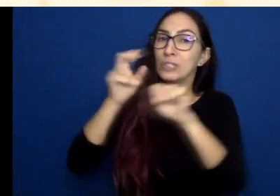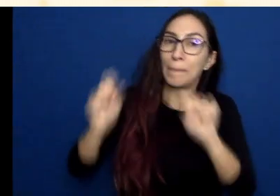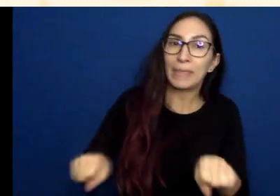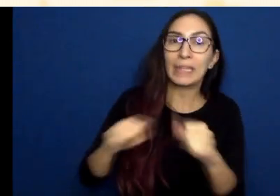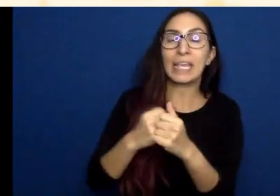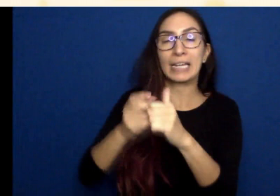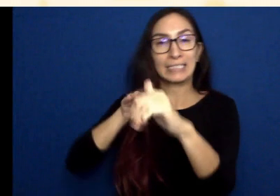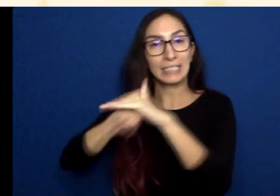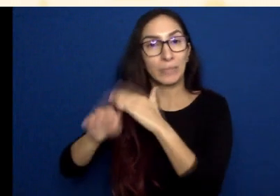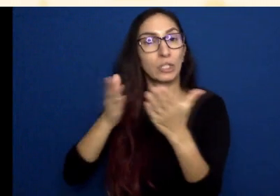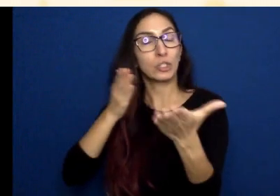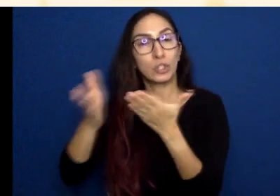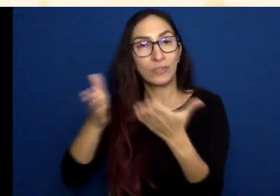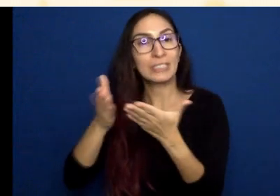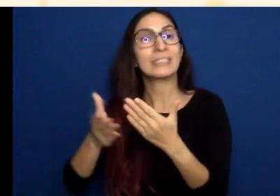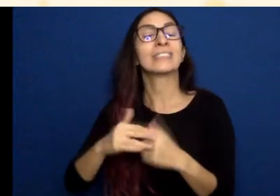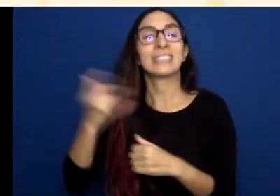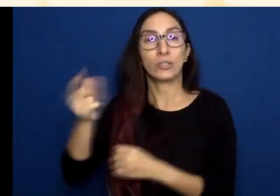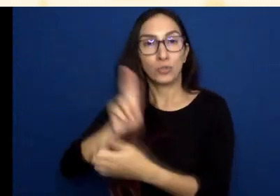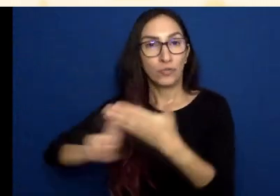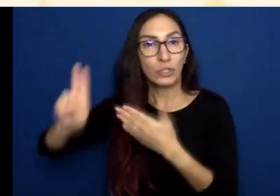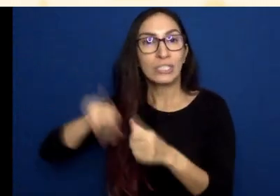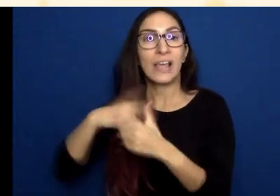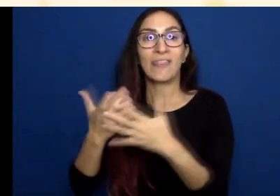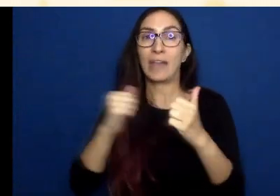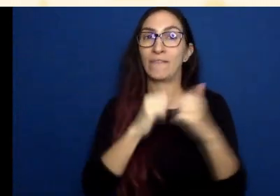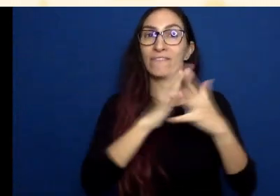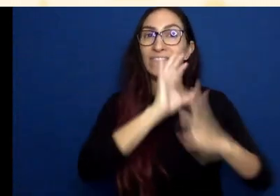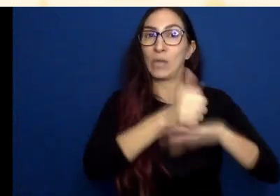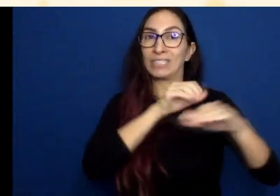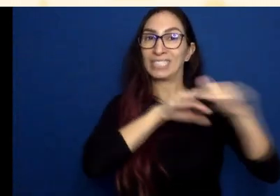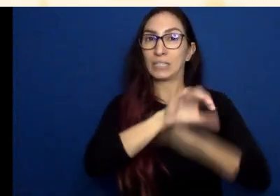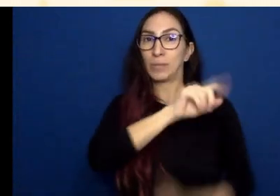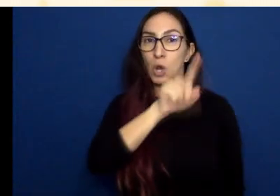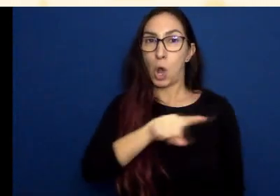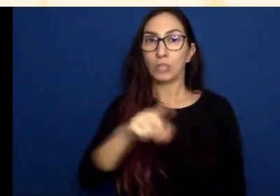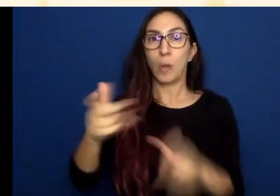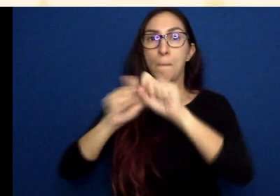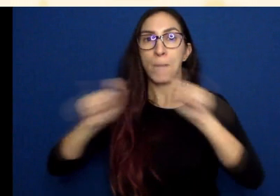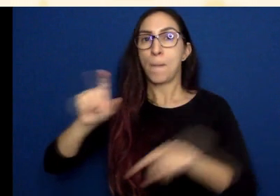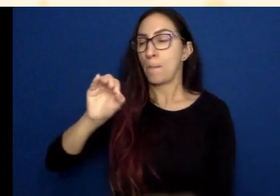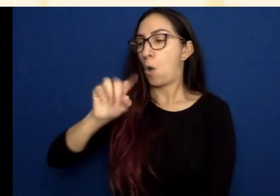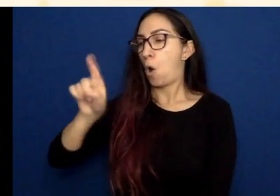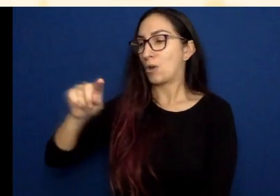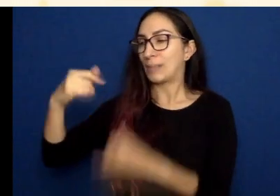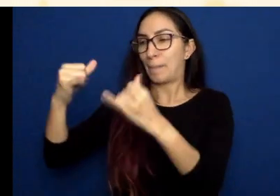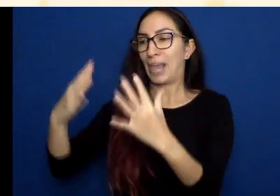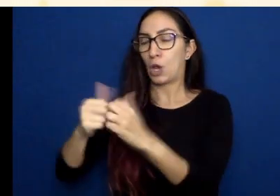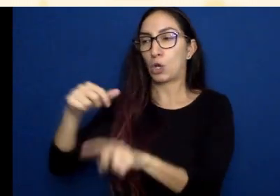In fact, I've worked on all the Commonwealth Games since then, including the Victoria Commonwealth Games that just got cancelled.